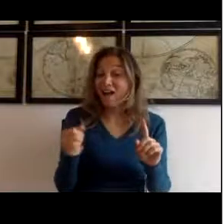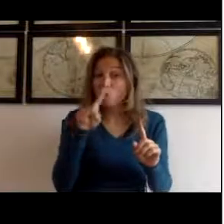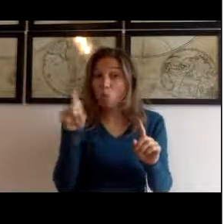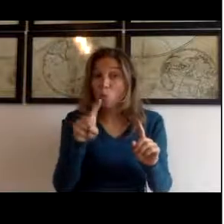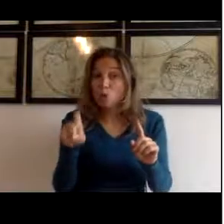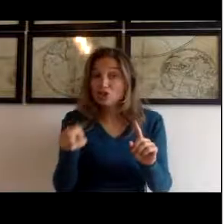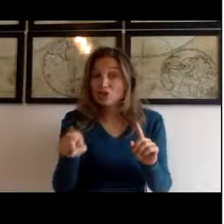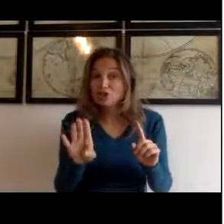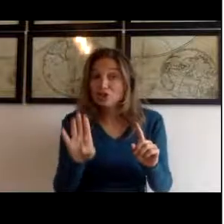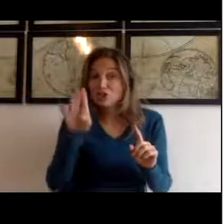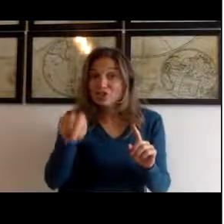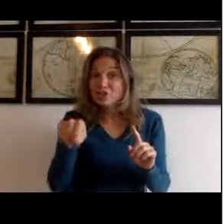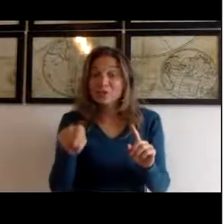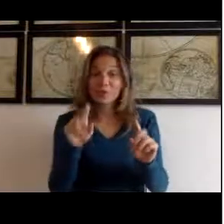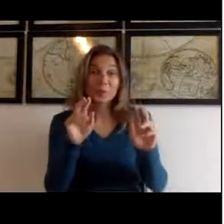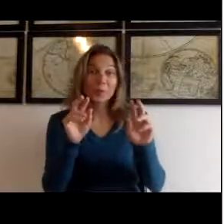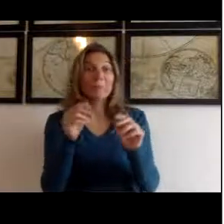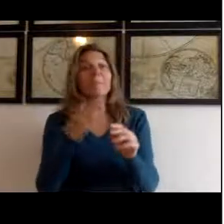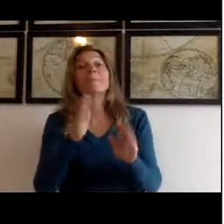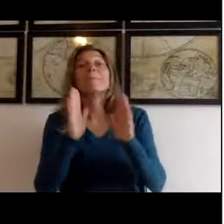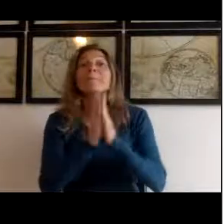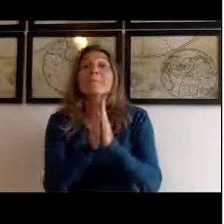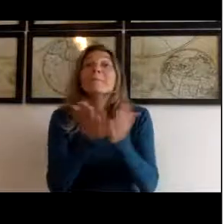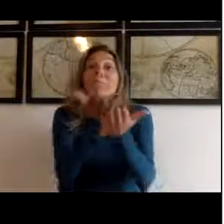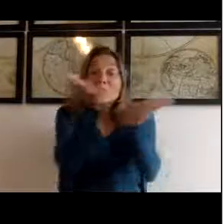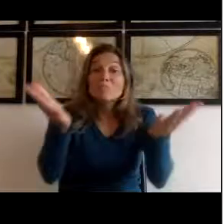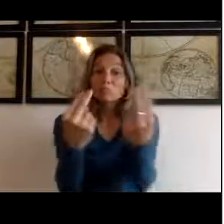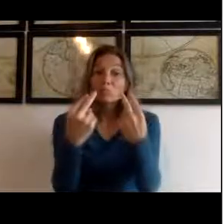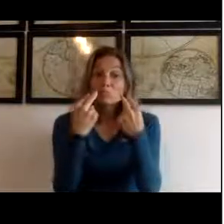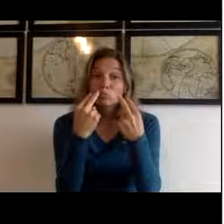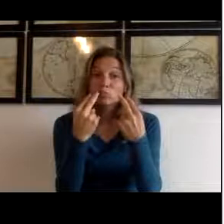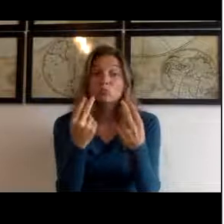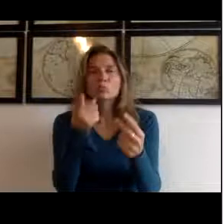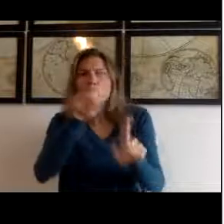I encourage participants to use it and the speakers will answer at the end.